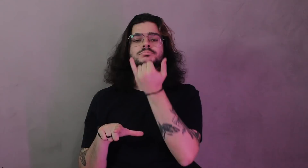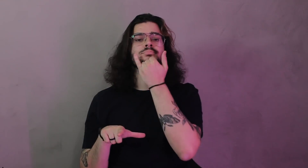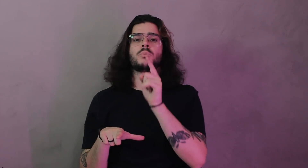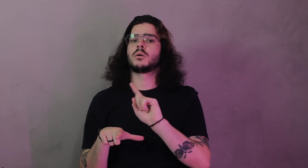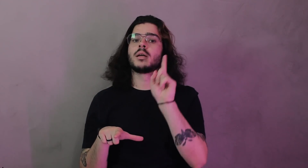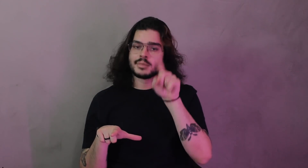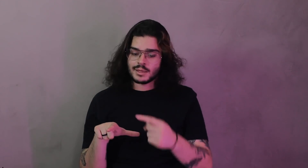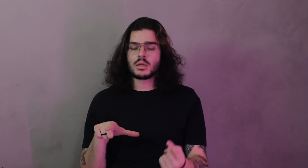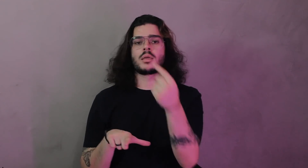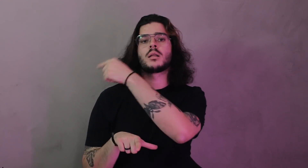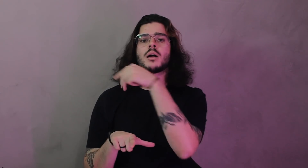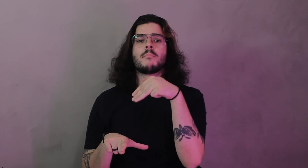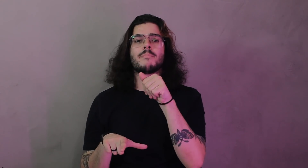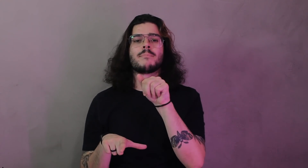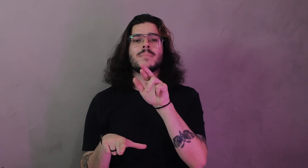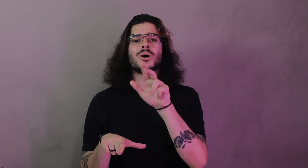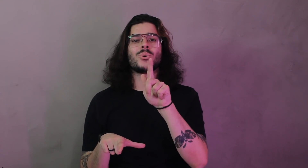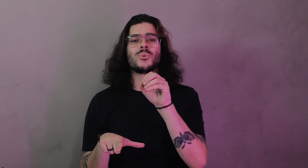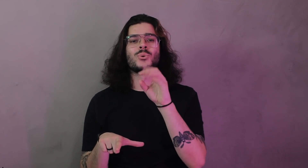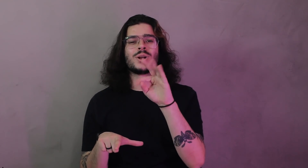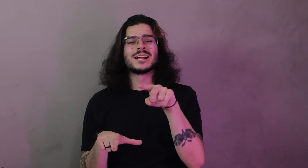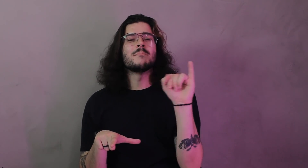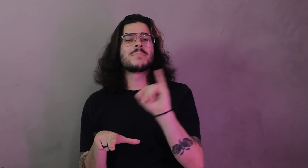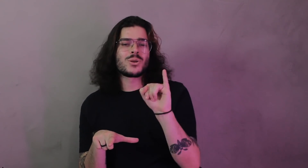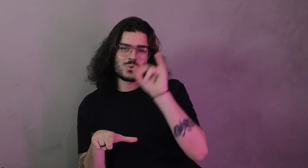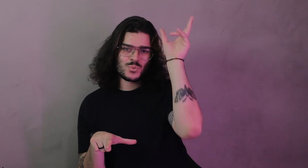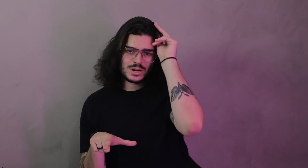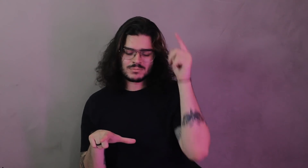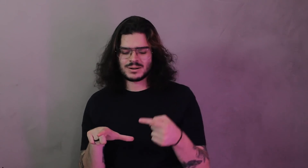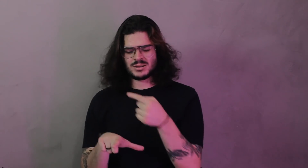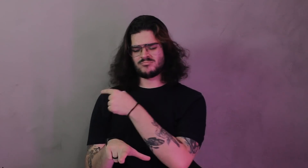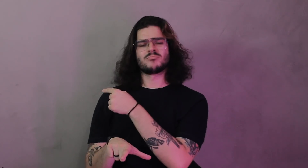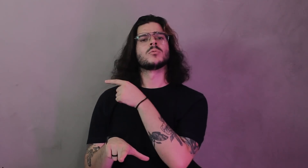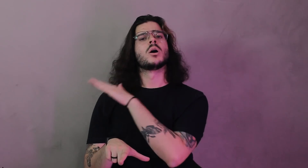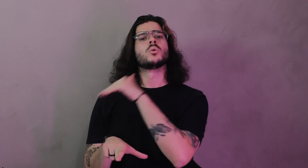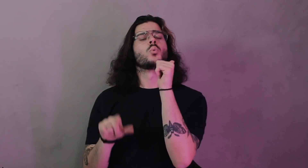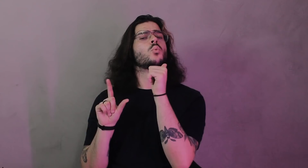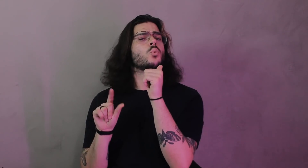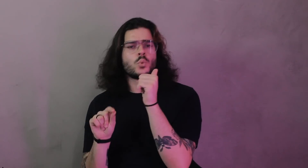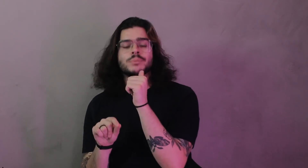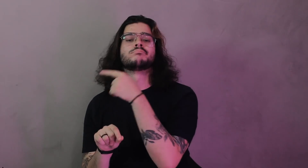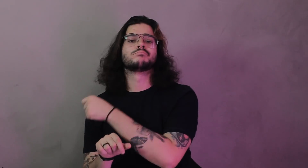but it was Margot who was summoned